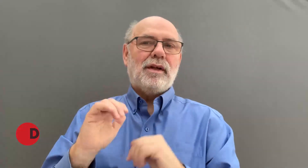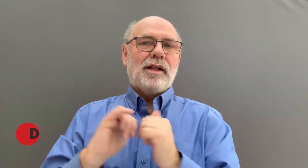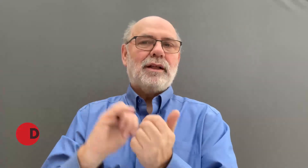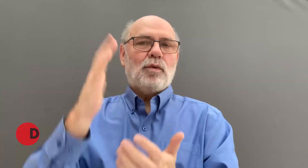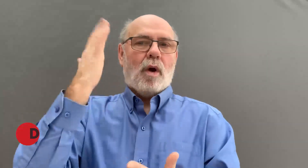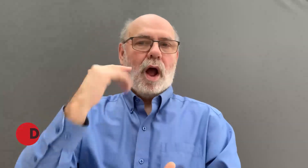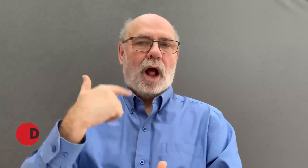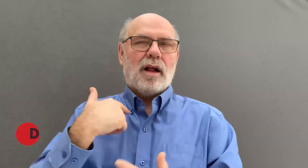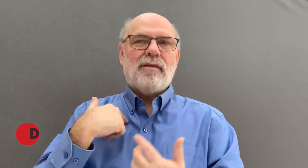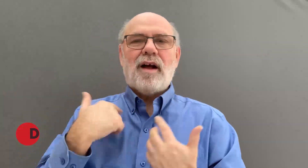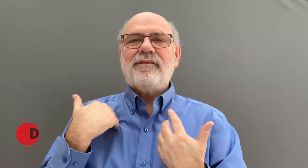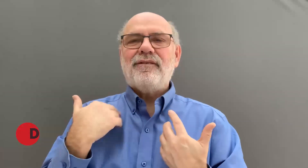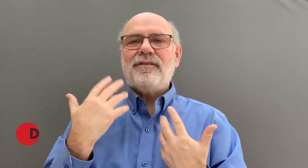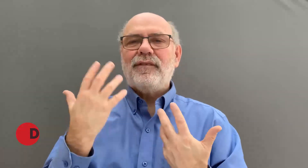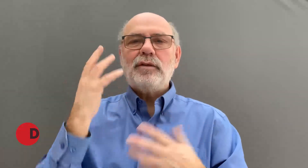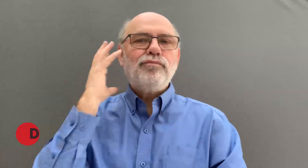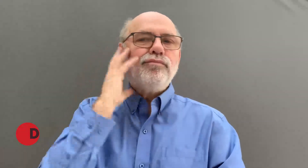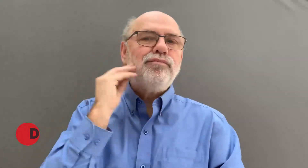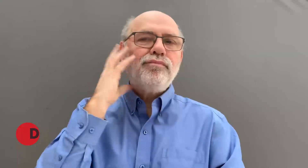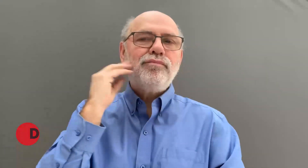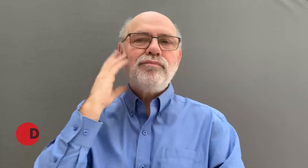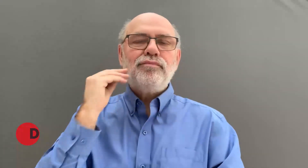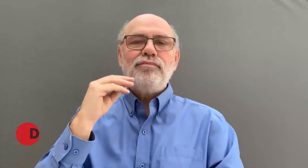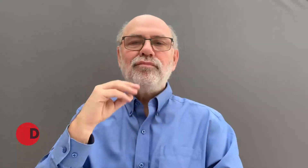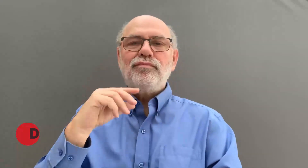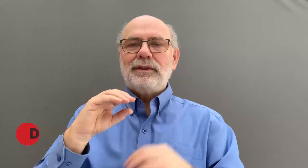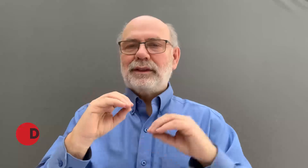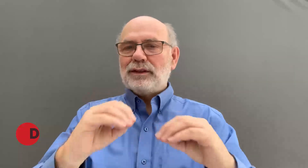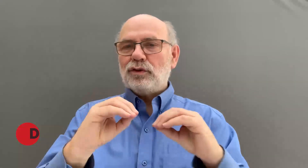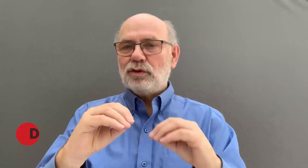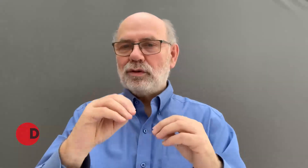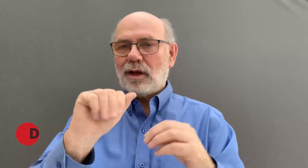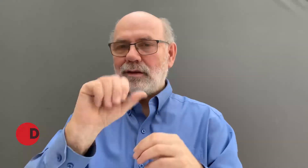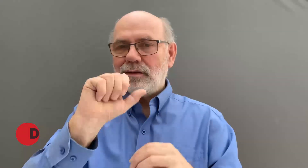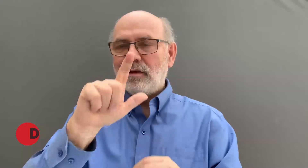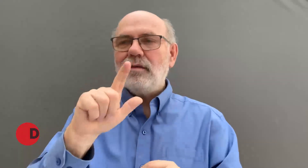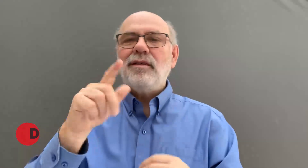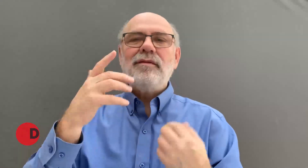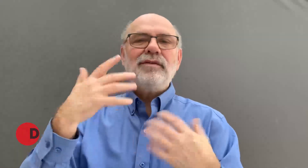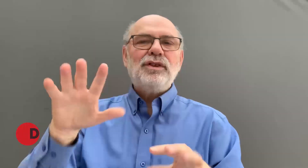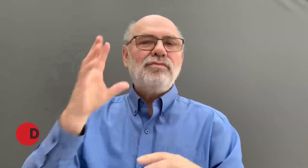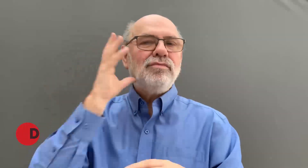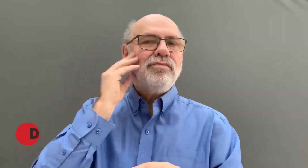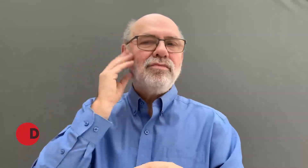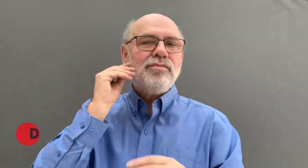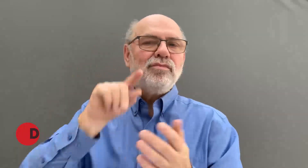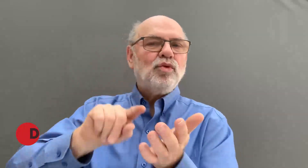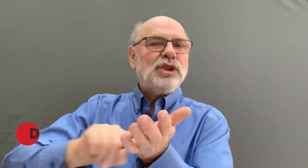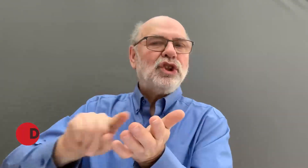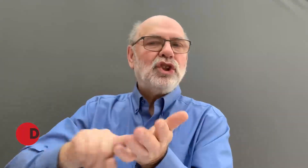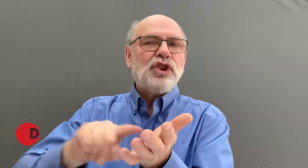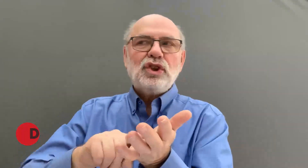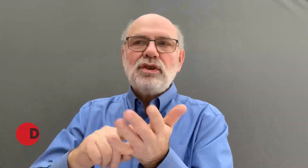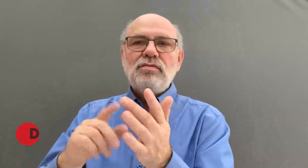This is where I gained experience teaching ASL, doing research